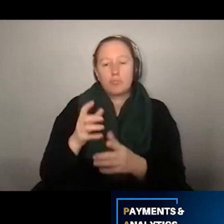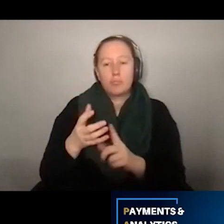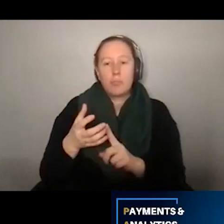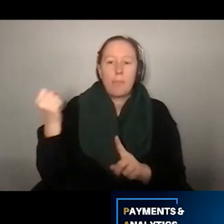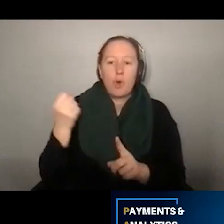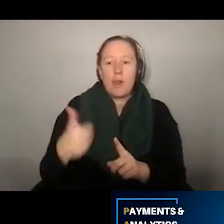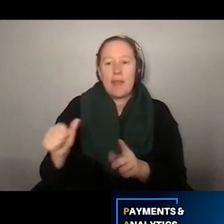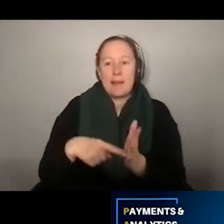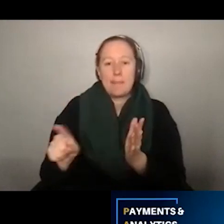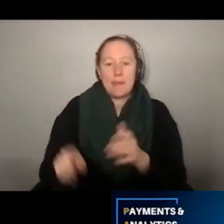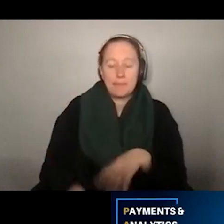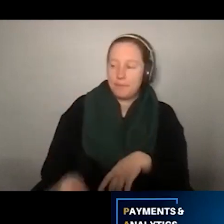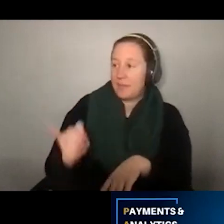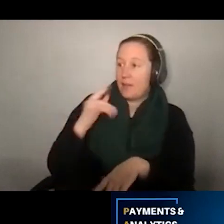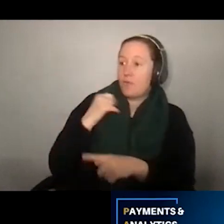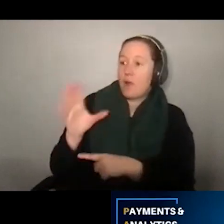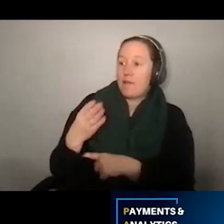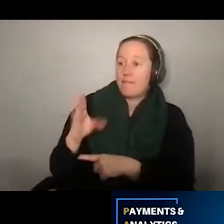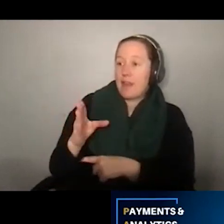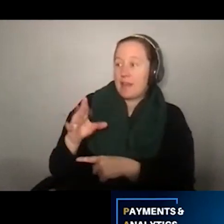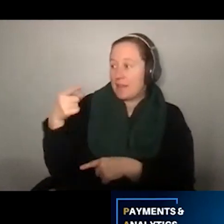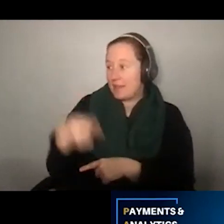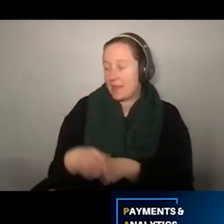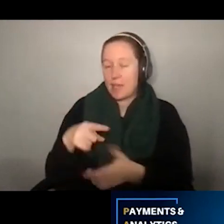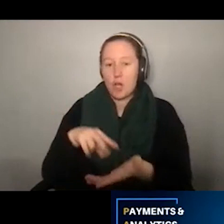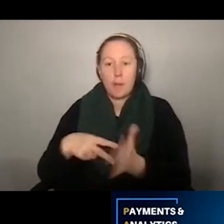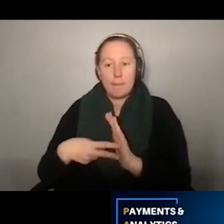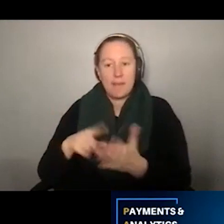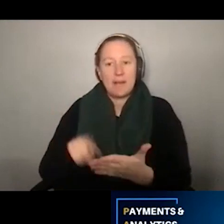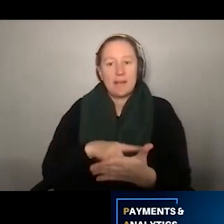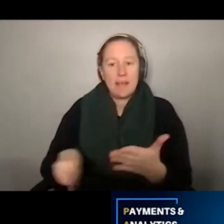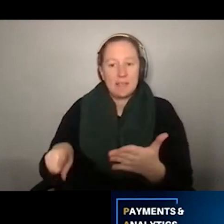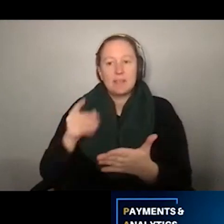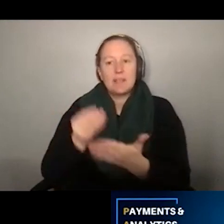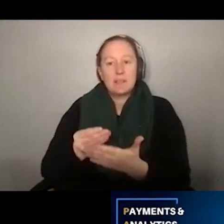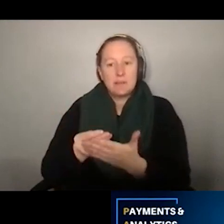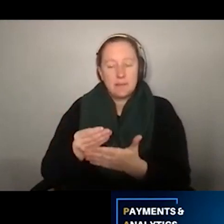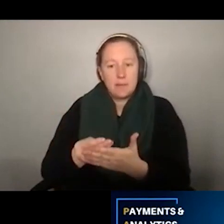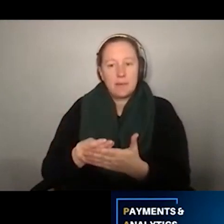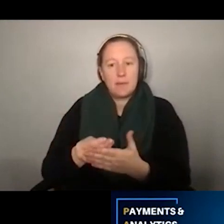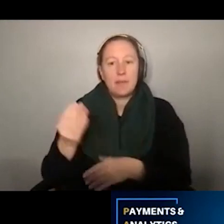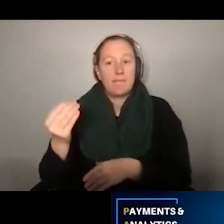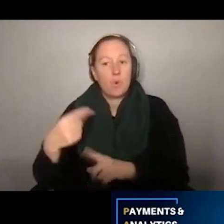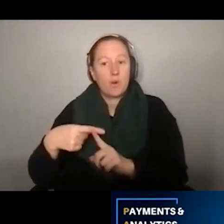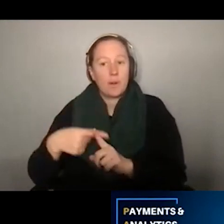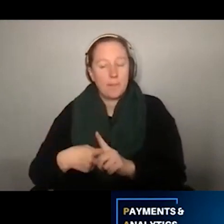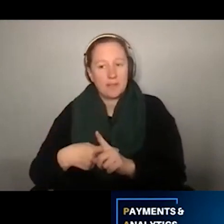If the red flag exists, meaning there's canceling appropriations, does that 14 months get truncated?